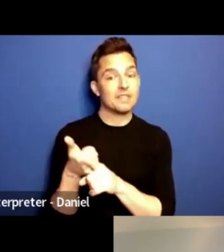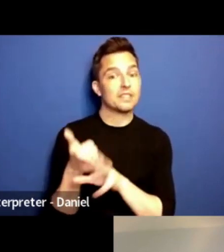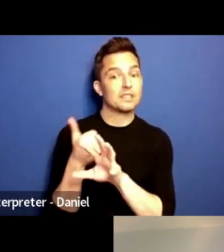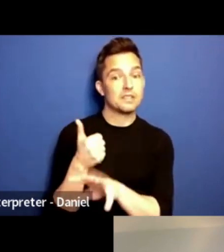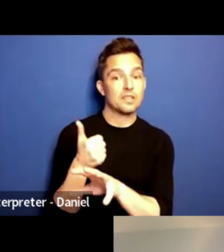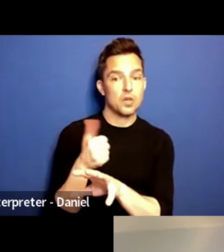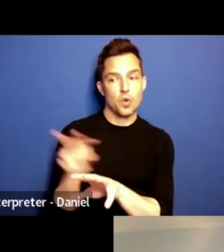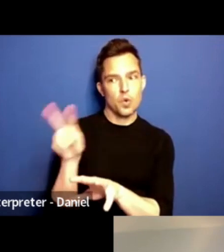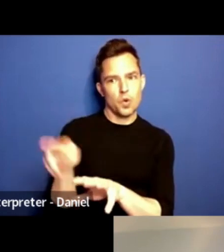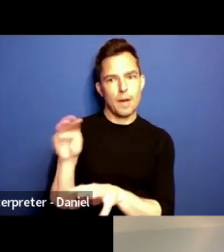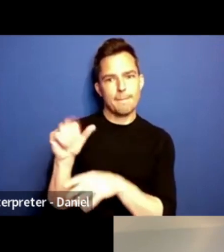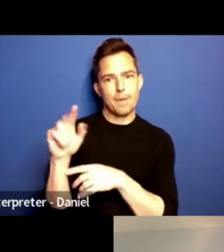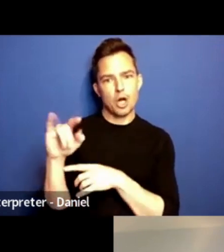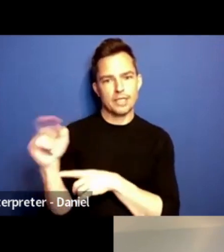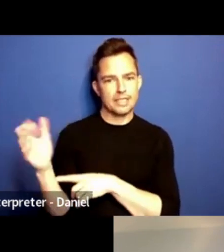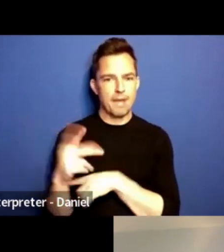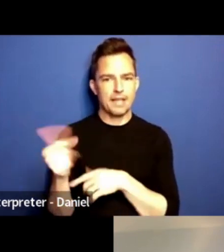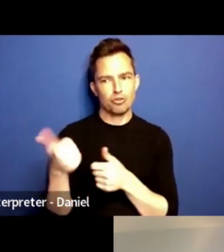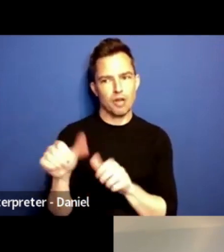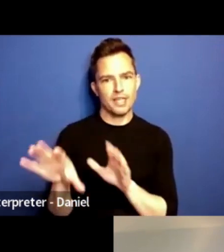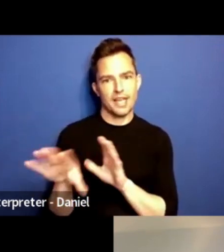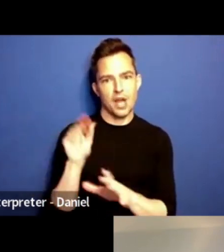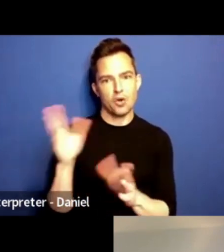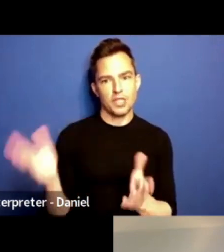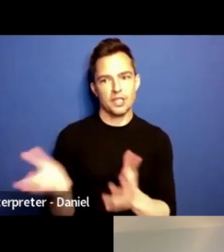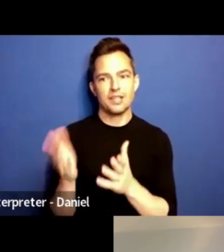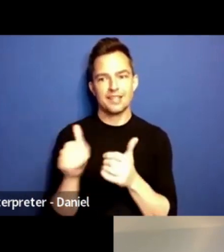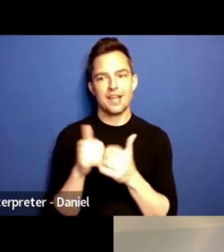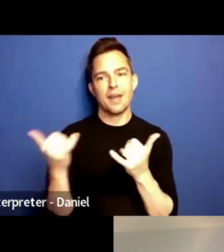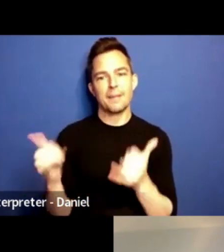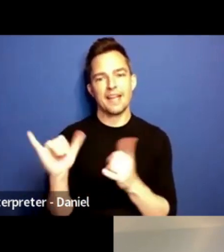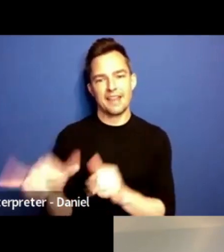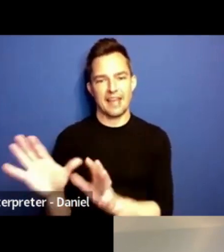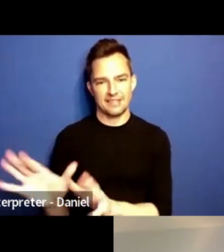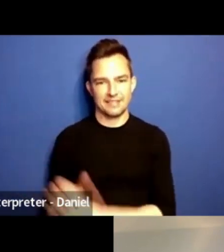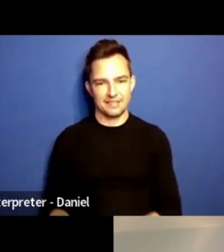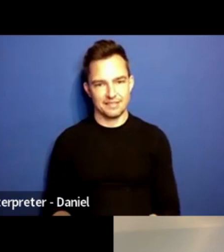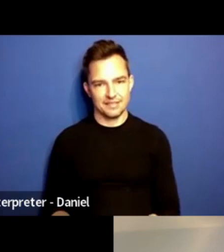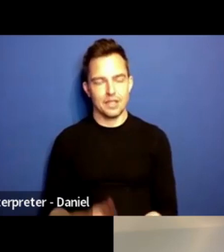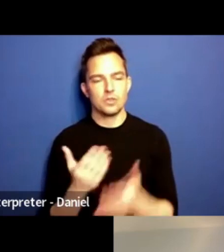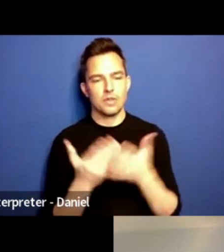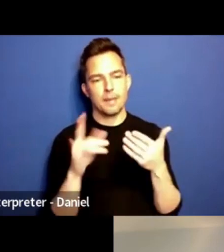Martin, he's back. He's trying to get out of here. You know, like, that's kind of how they play it. So the thing about it would be to try to reverse